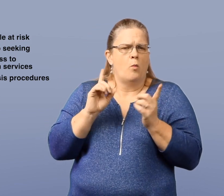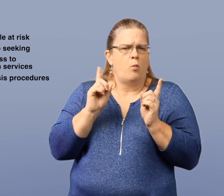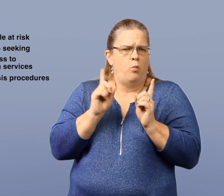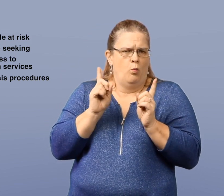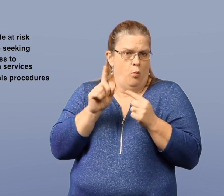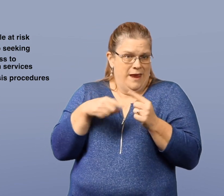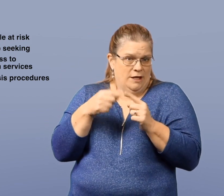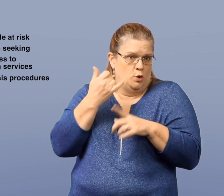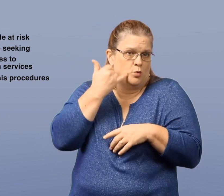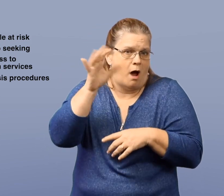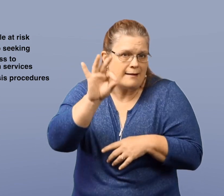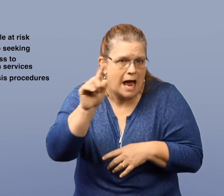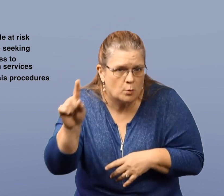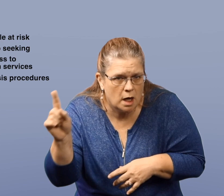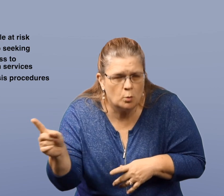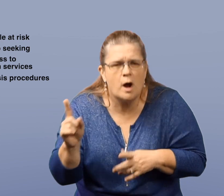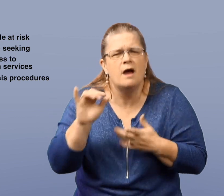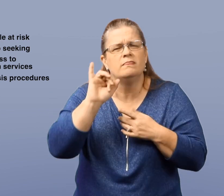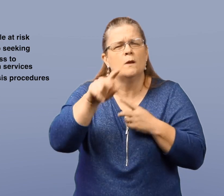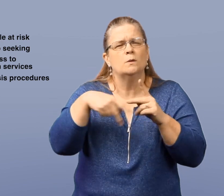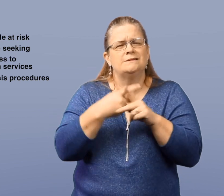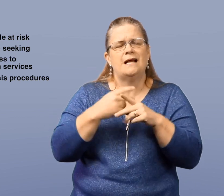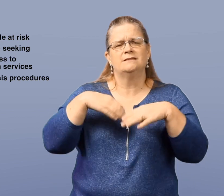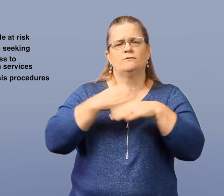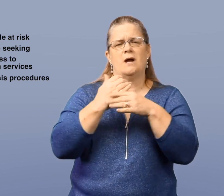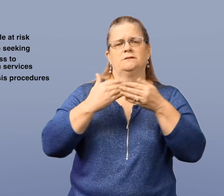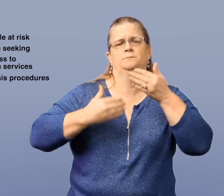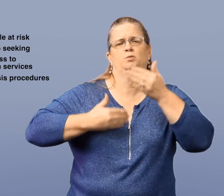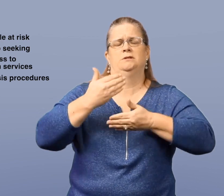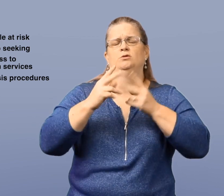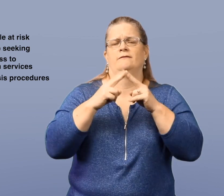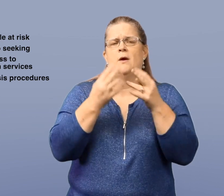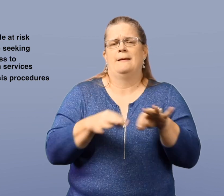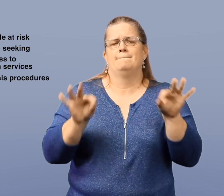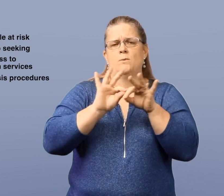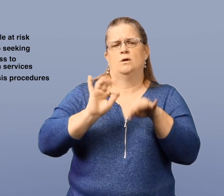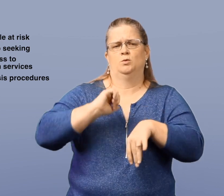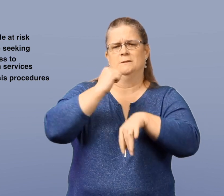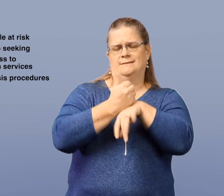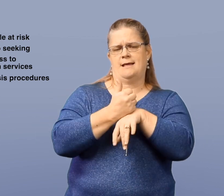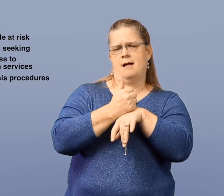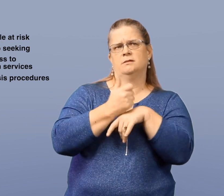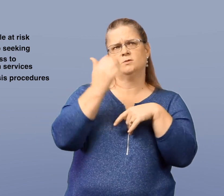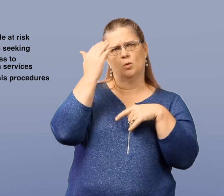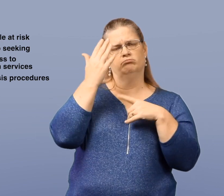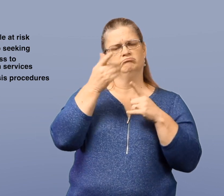when to call 911, and other types of crisis procedures which are important to establish